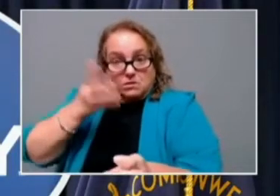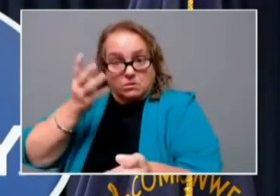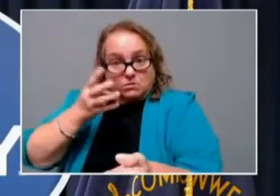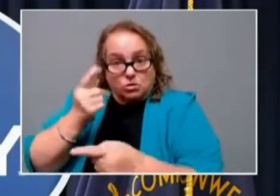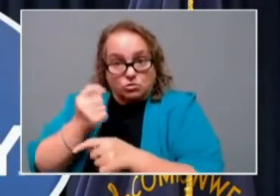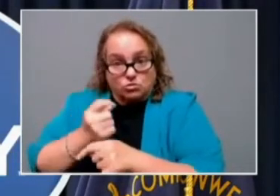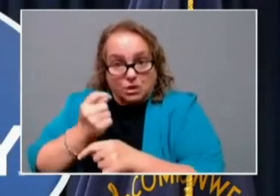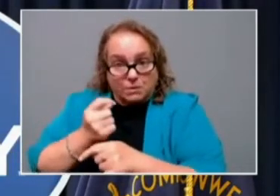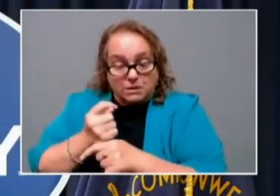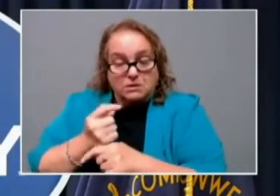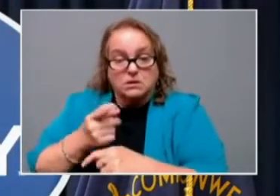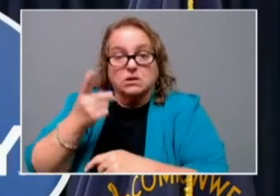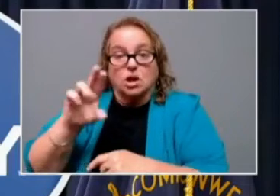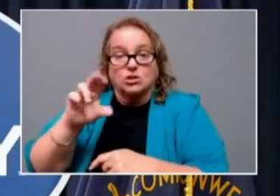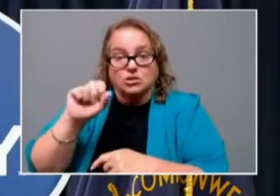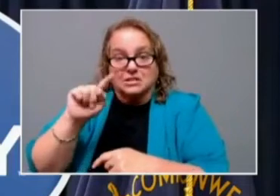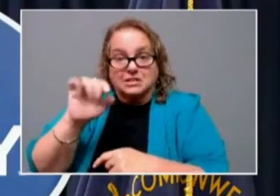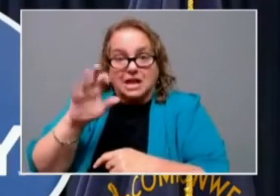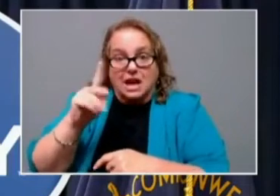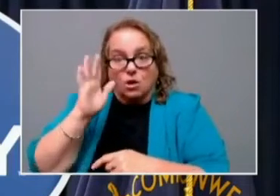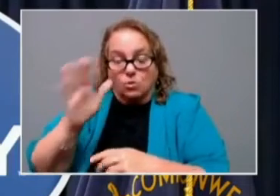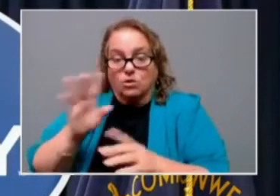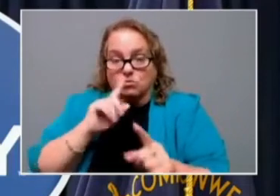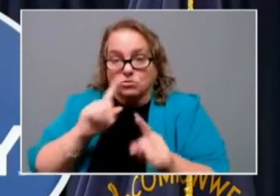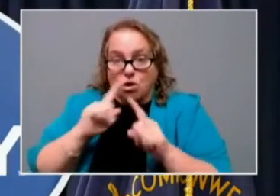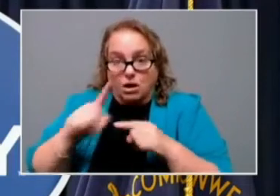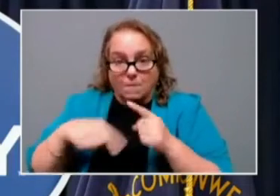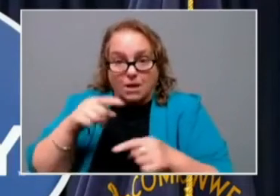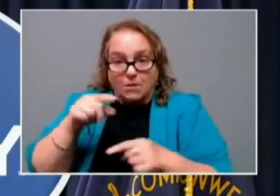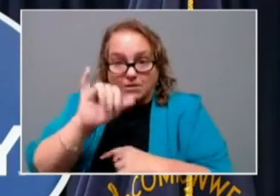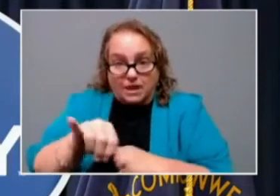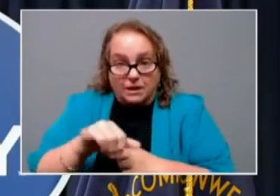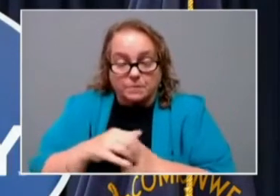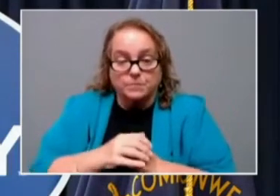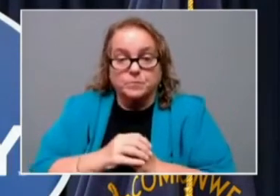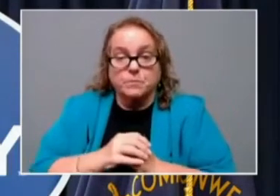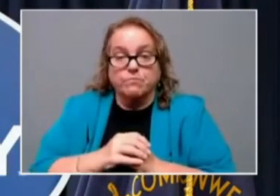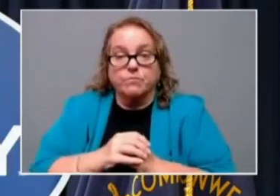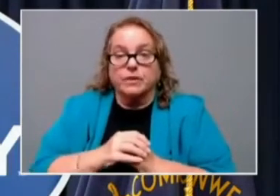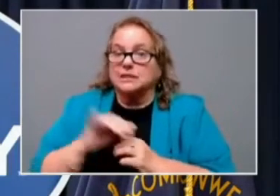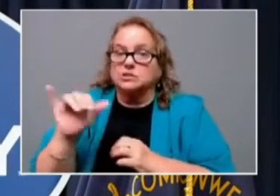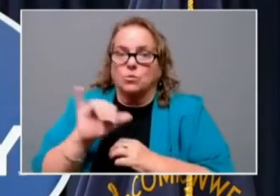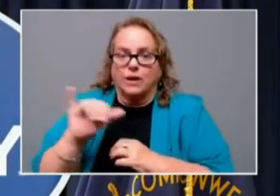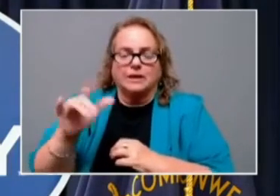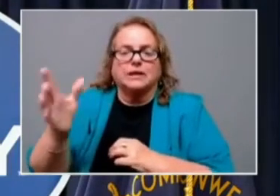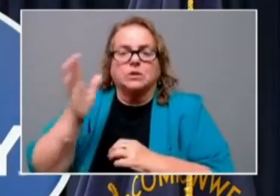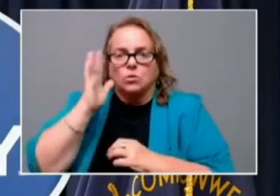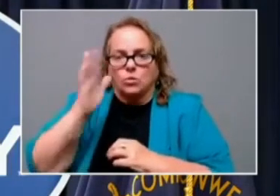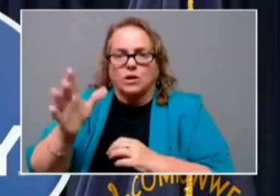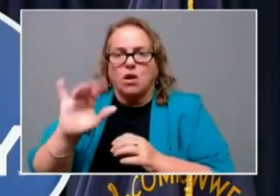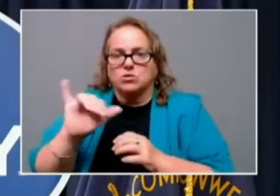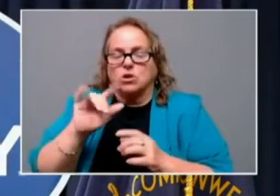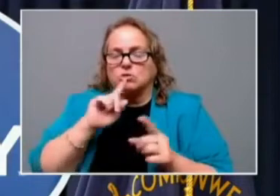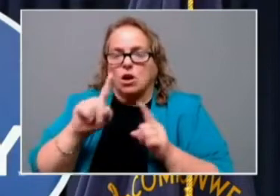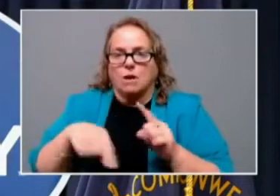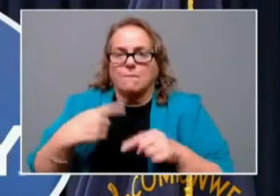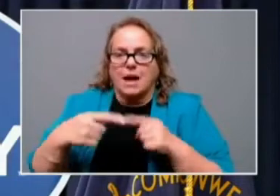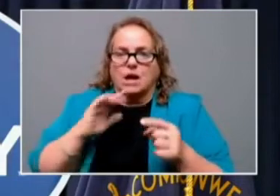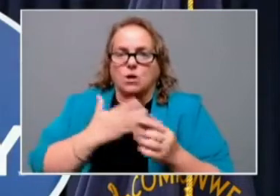going to talk about that as well as he's going to break down our school testing program, which has been in place for a while,